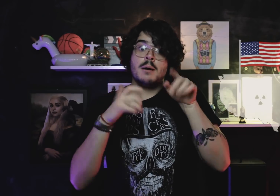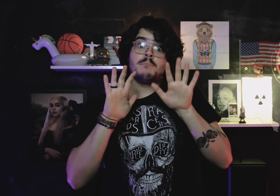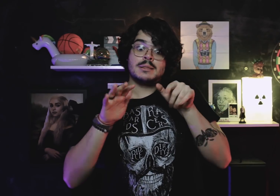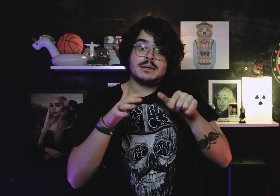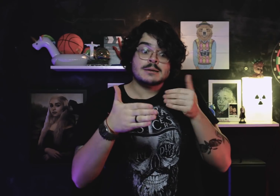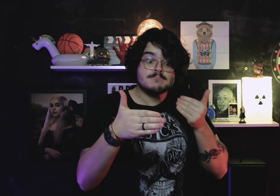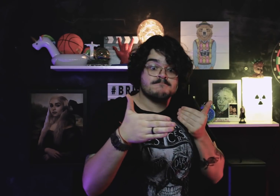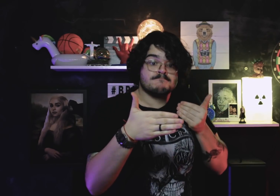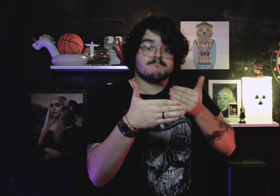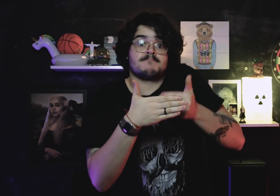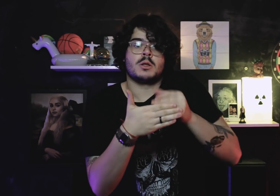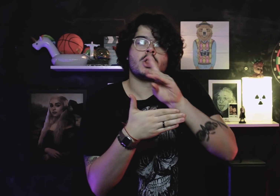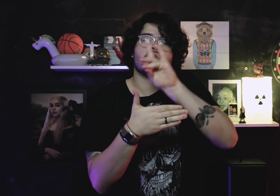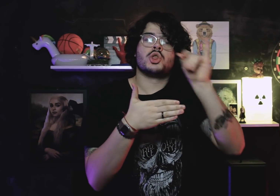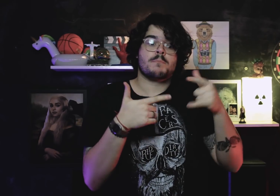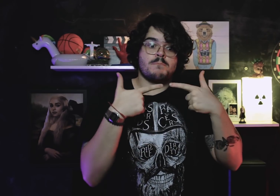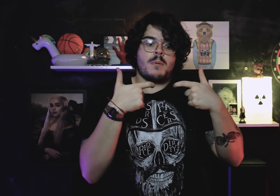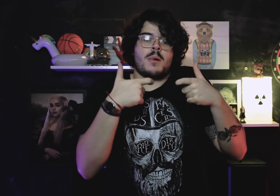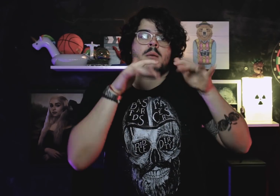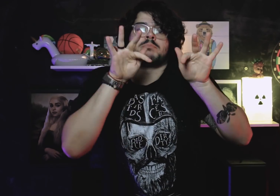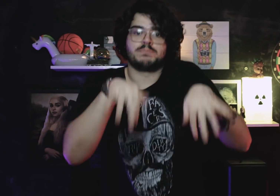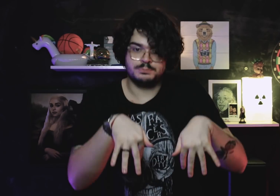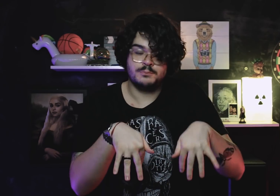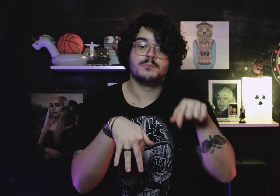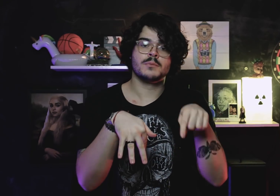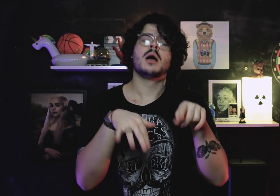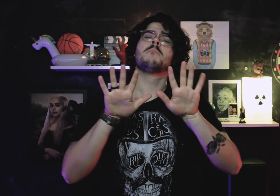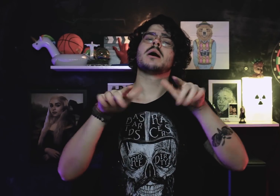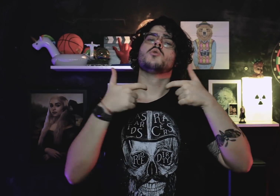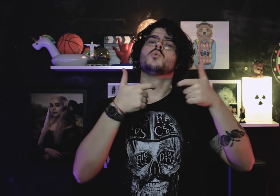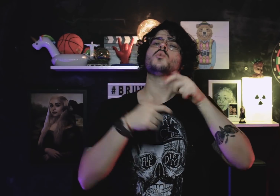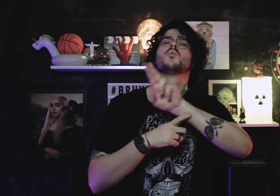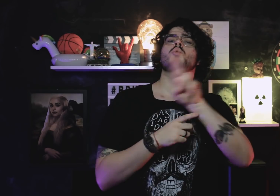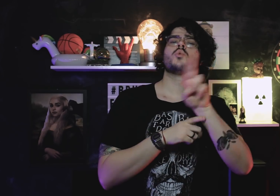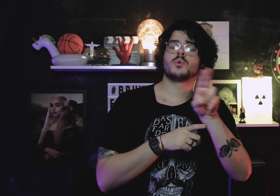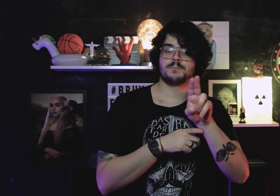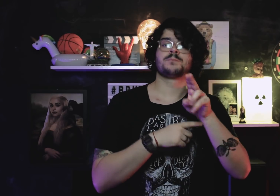was one of the last days of the war, called…